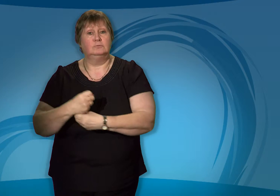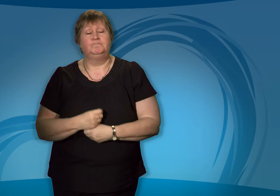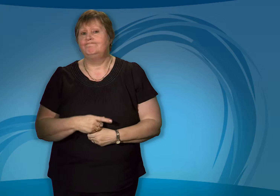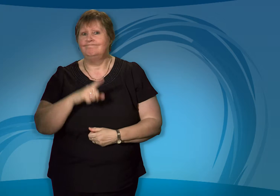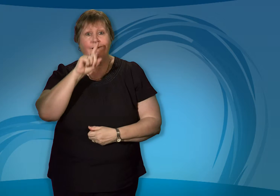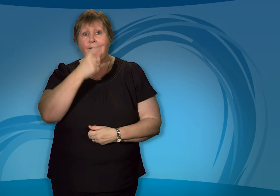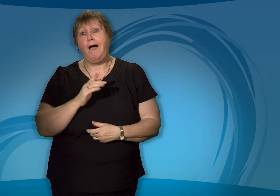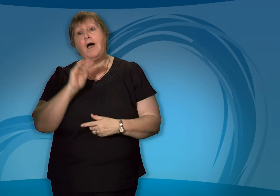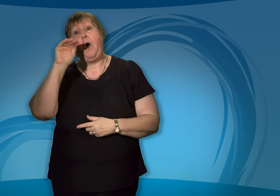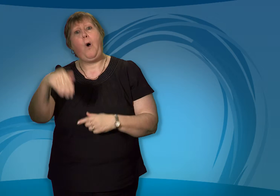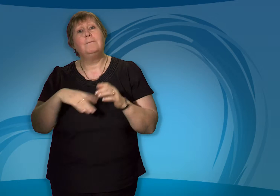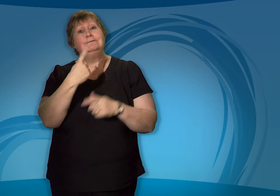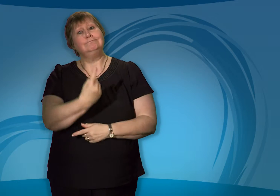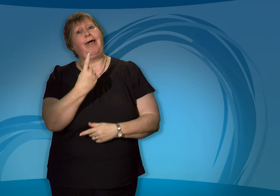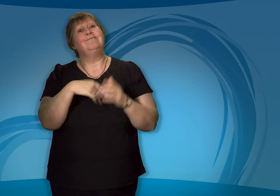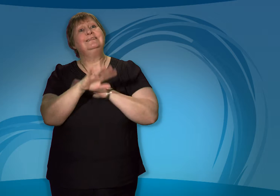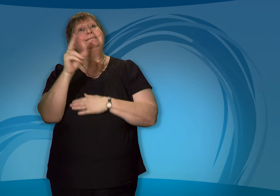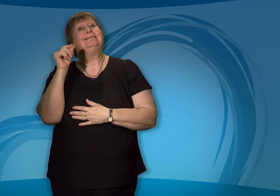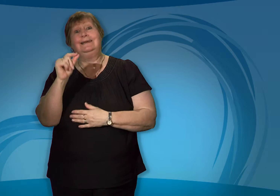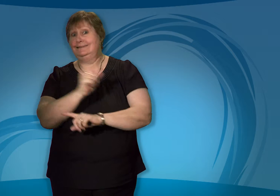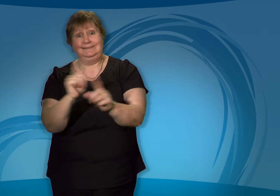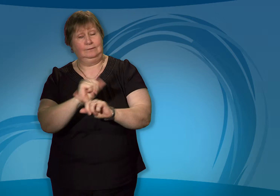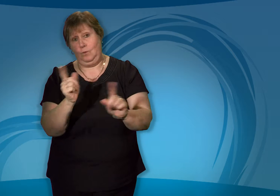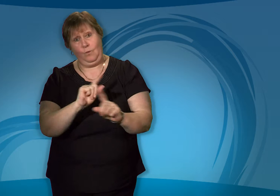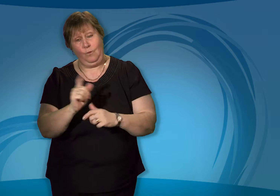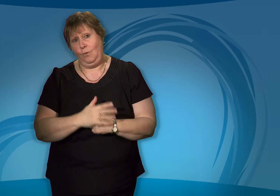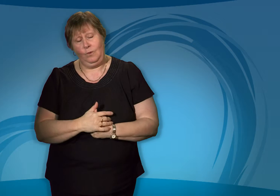It is not appropriate to go home unaccompanied in a taxi.